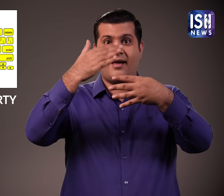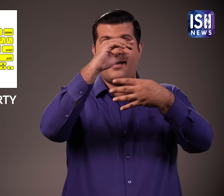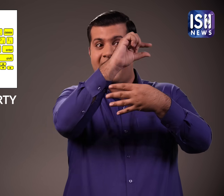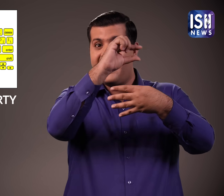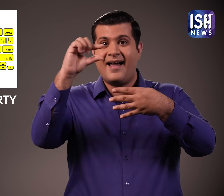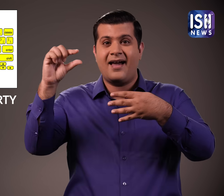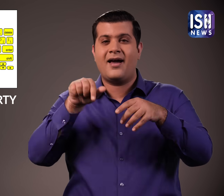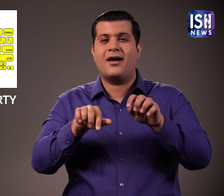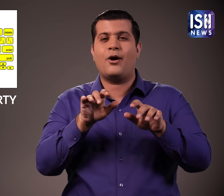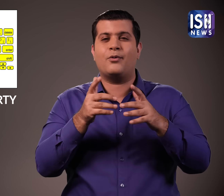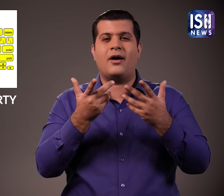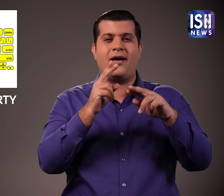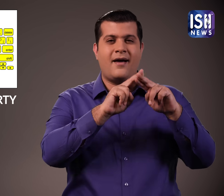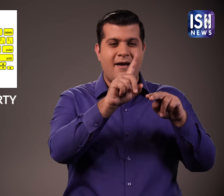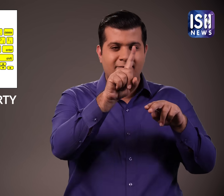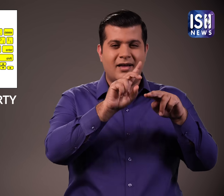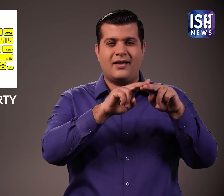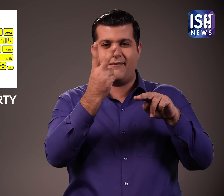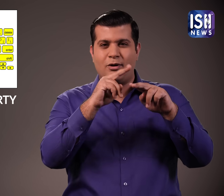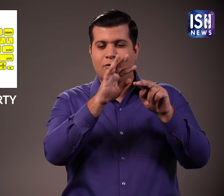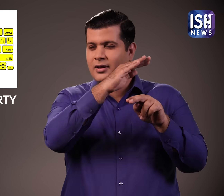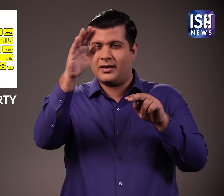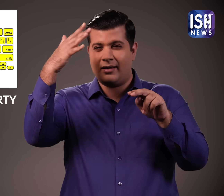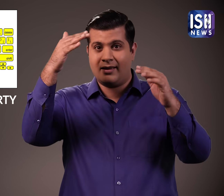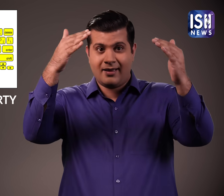The top most row of the keyboard has function keys such as F1 F2 etc.